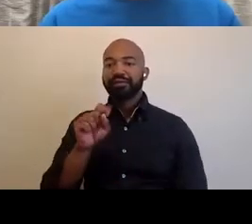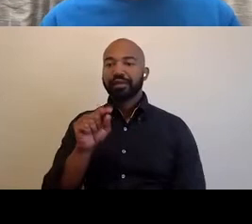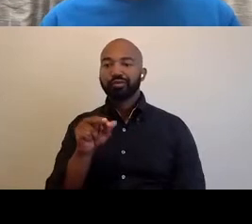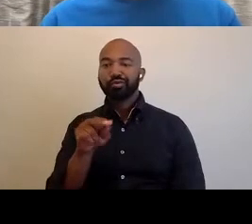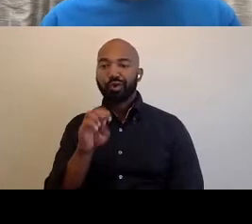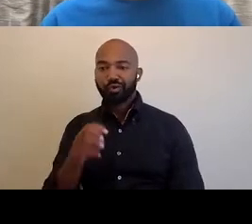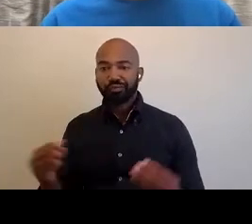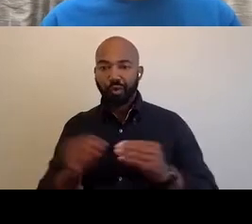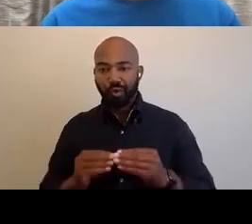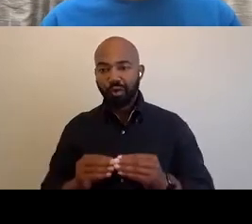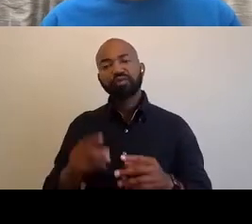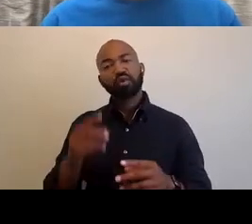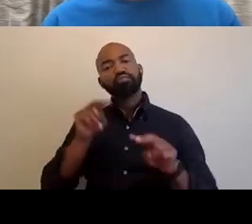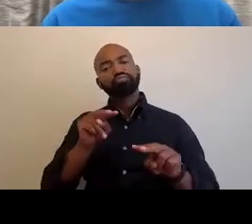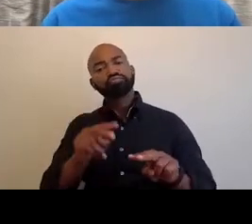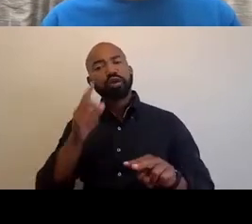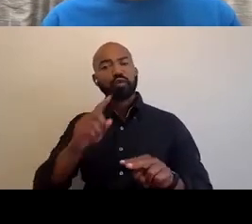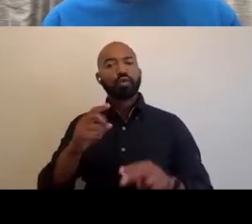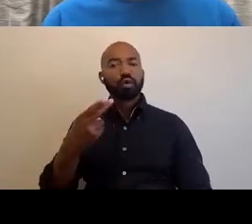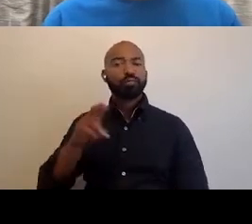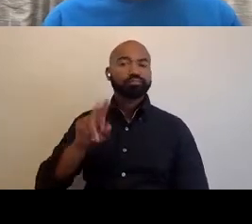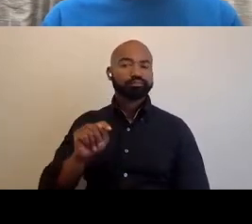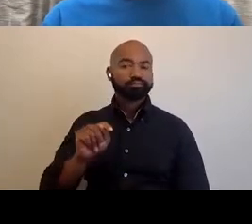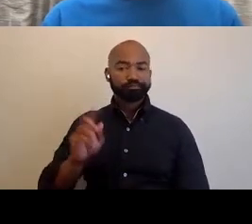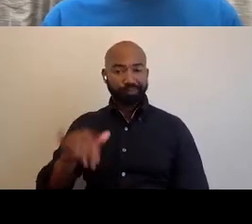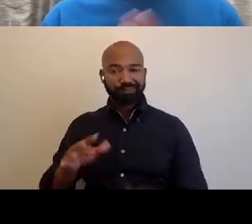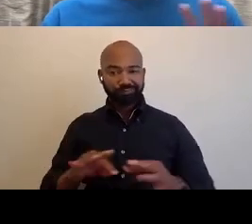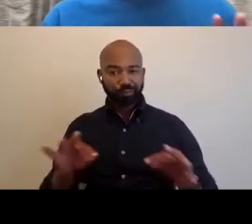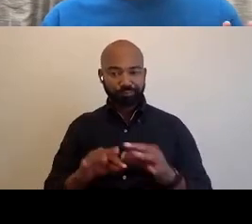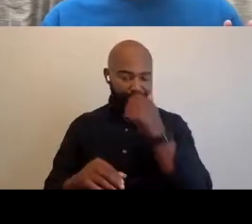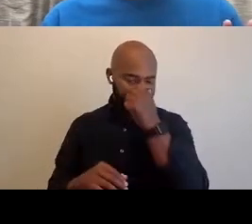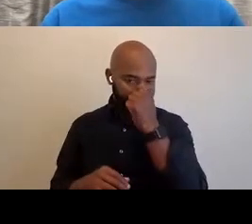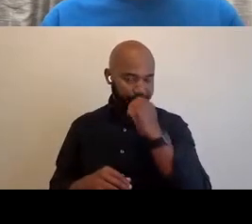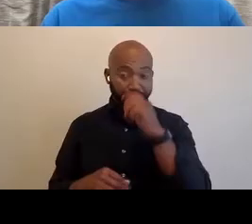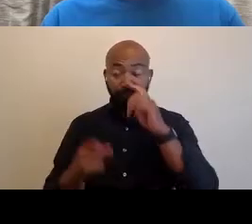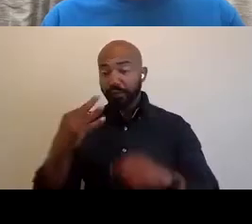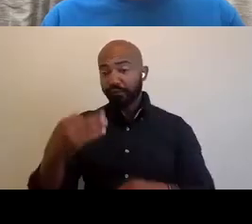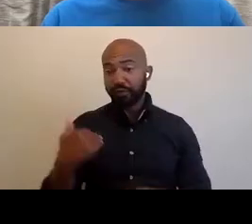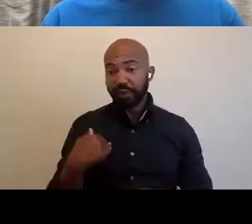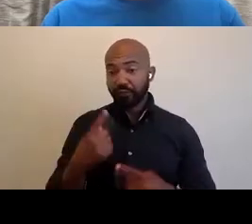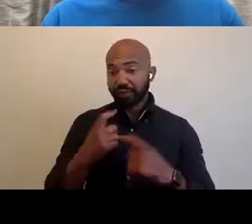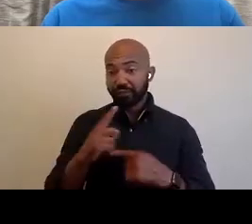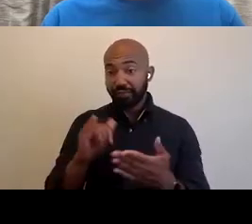that you're taking for your hormone replacement therapy, so, and if anyone has questions about that, we can certainly review that